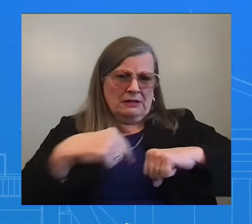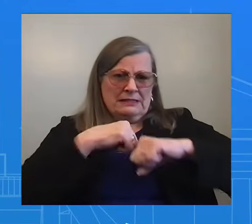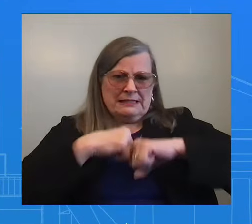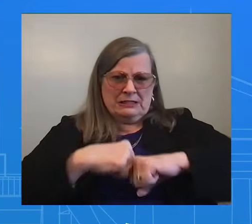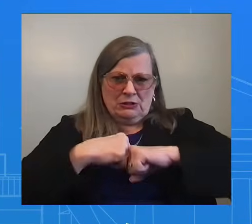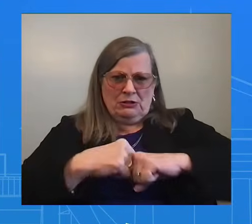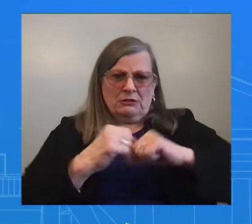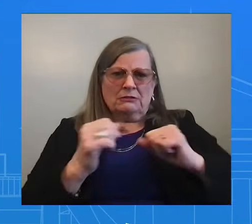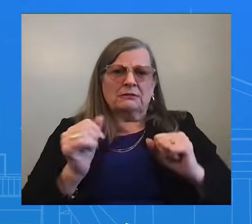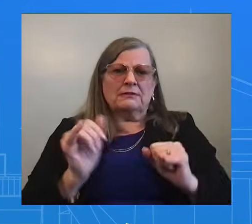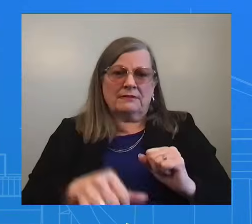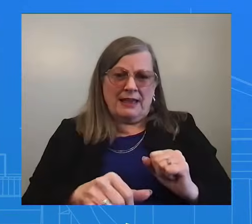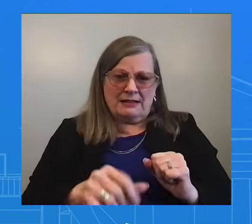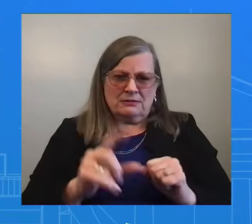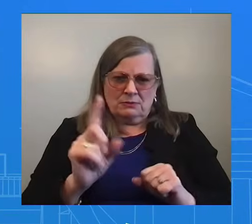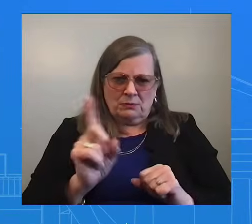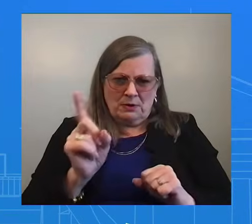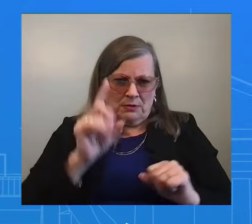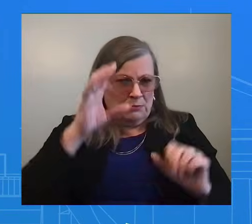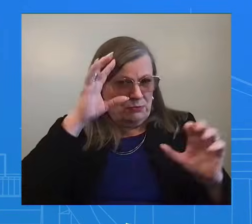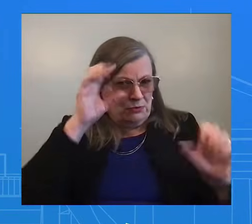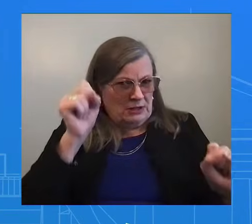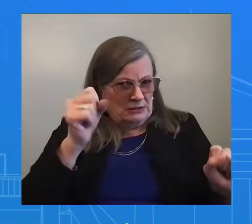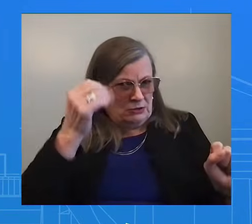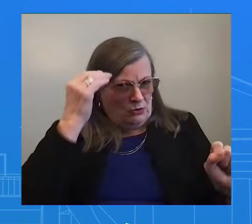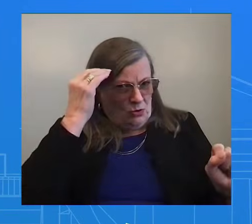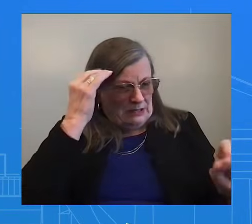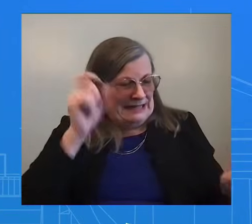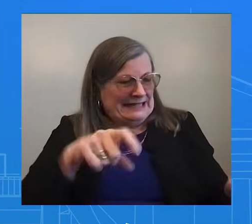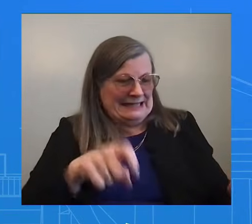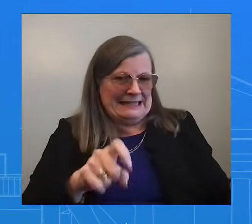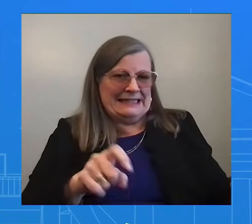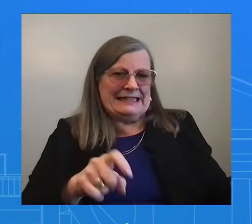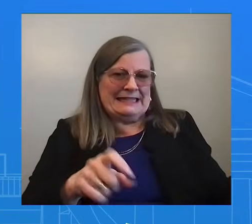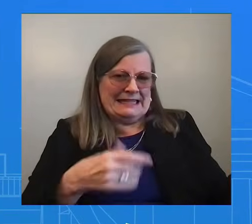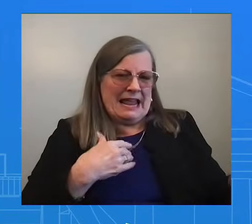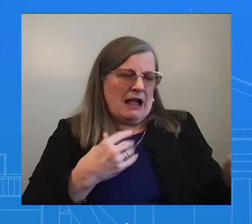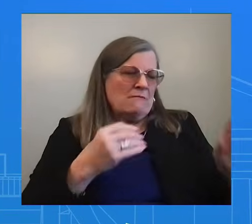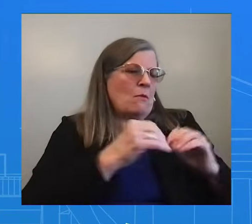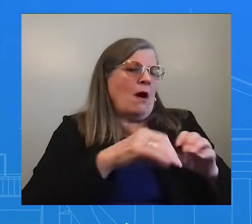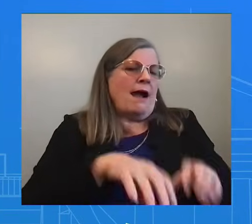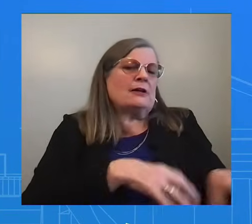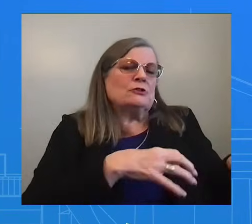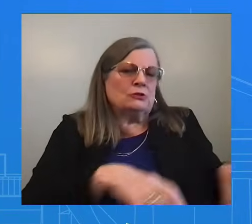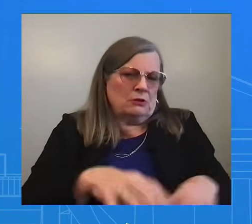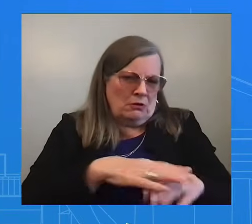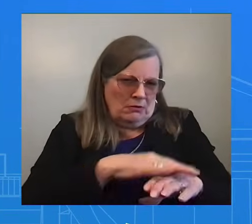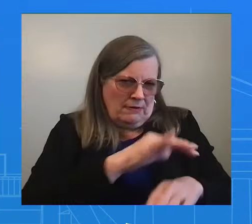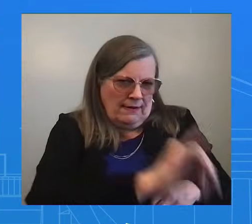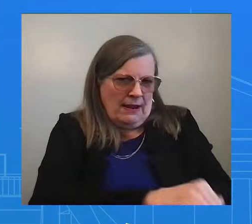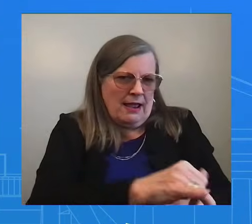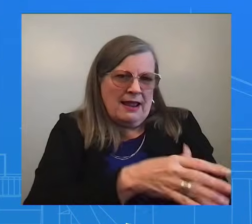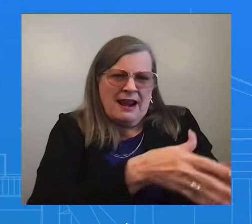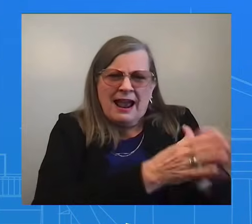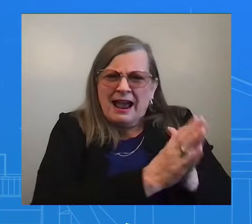that we did need -- need to do more. And that's why he asked for very important emergency funds to do just that. And what you're seeing, certainly,